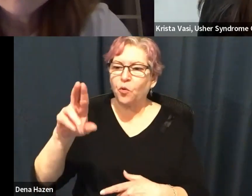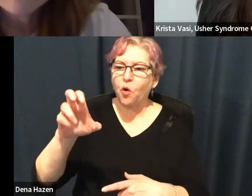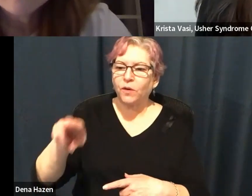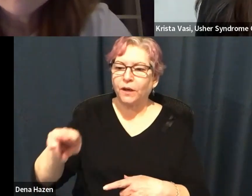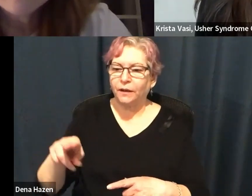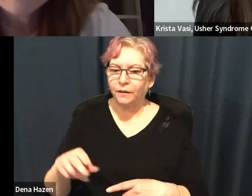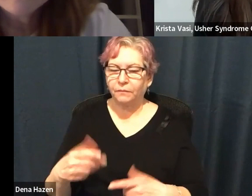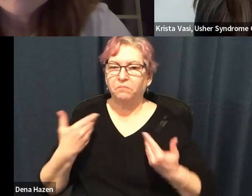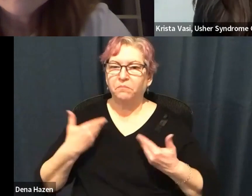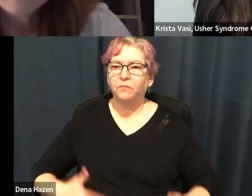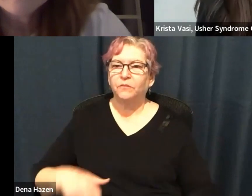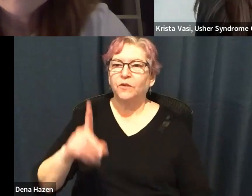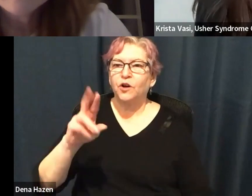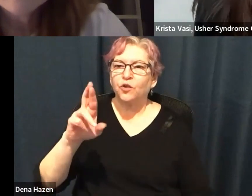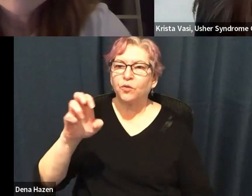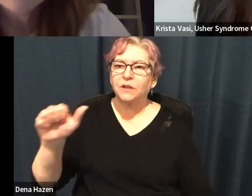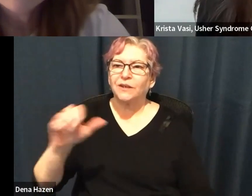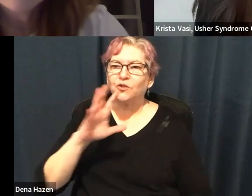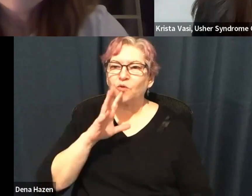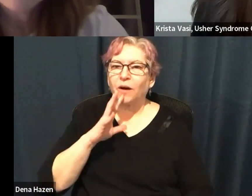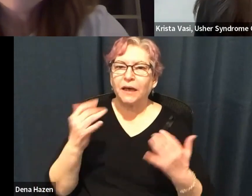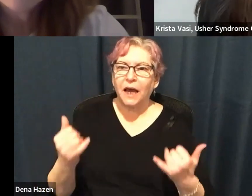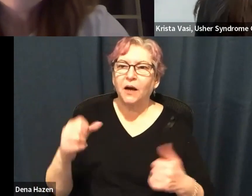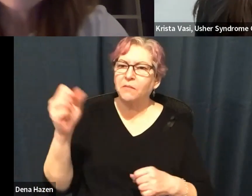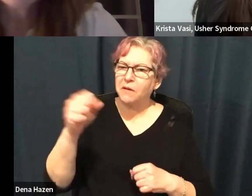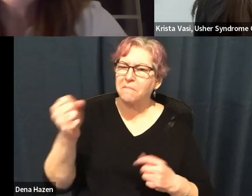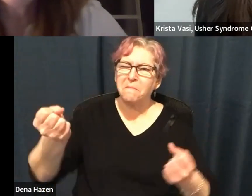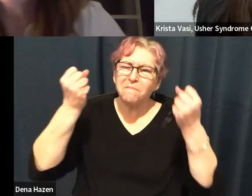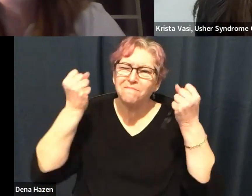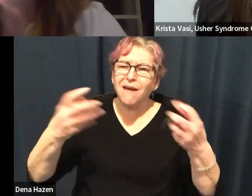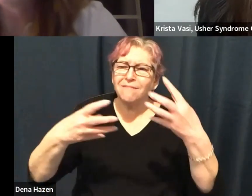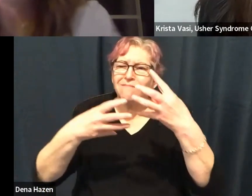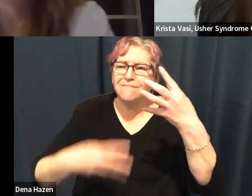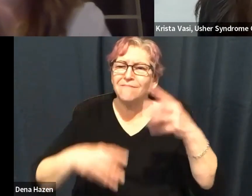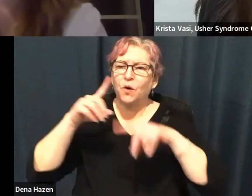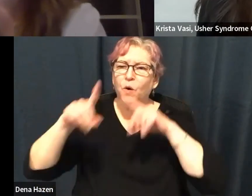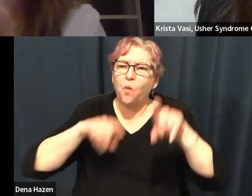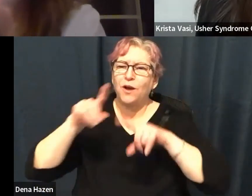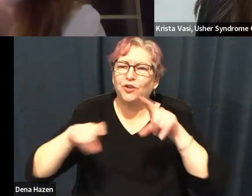And yes, we have many questions coming through.